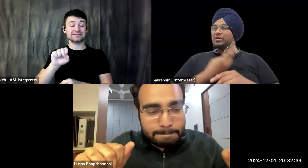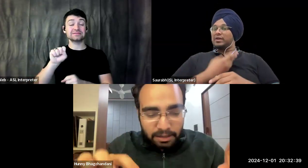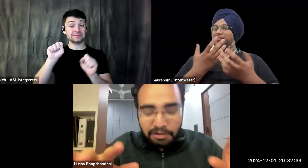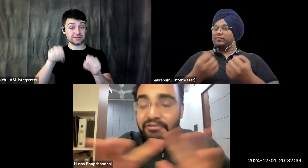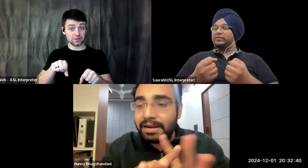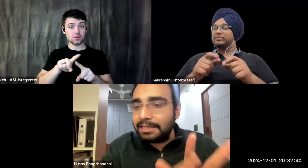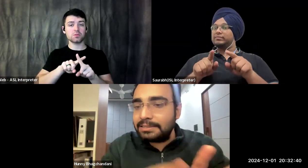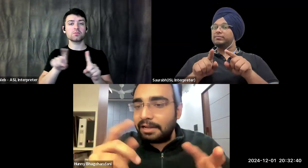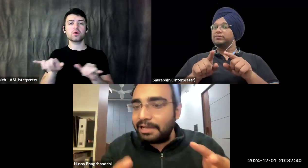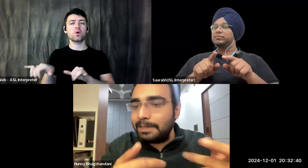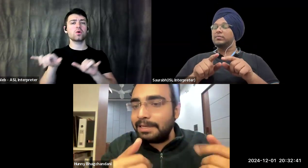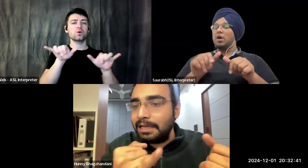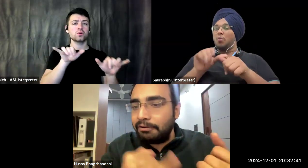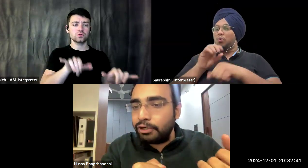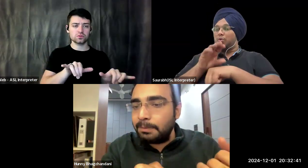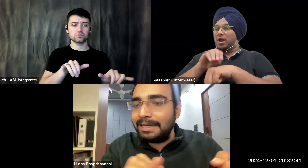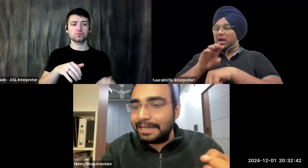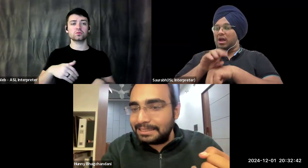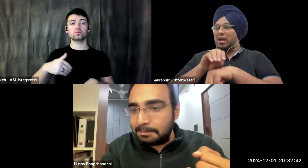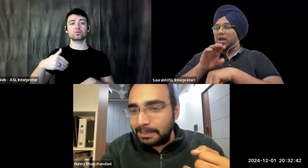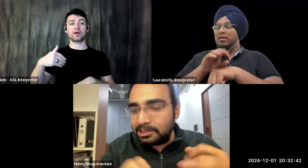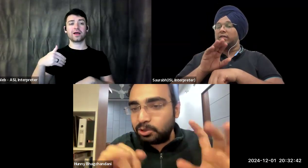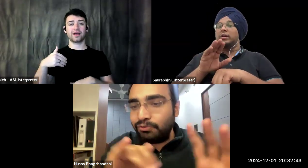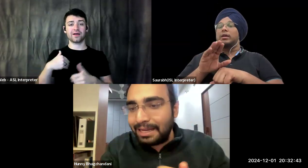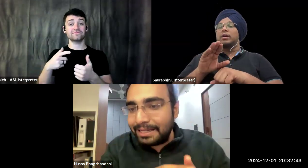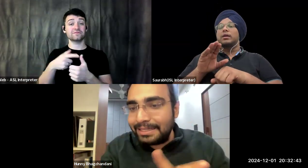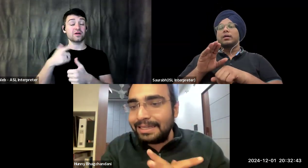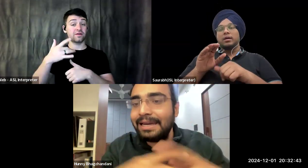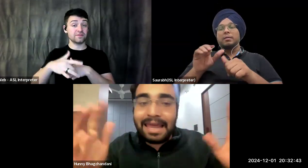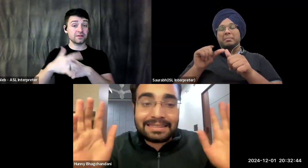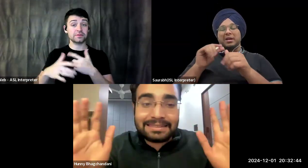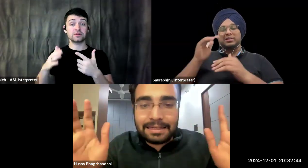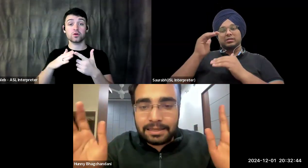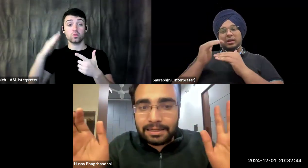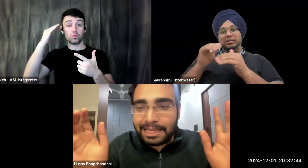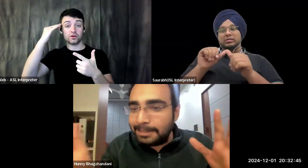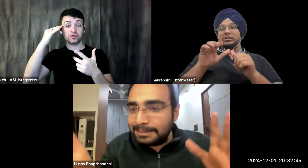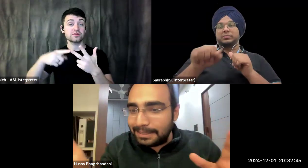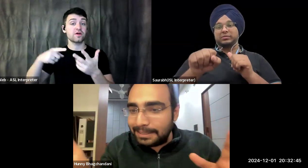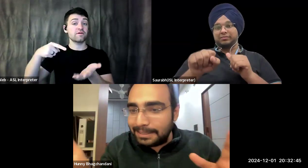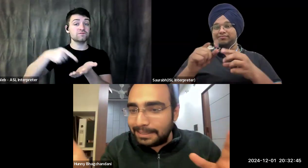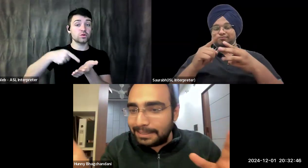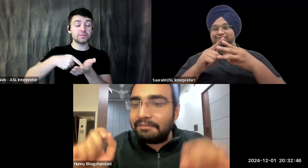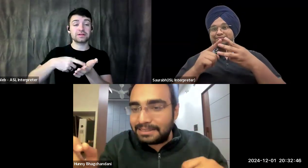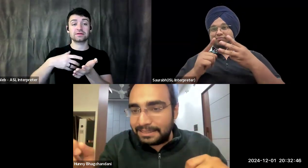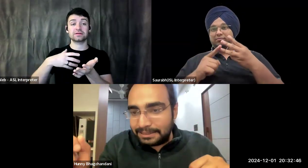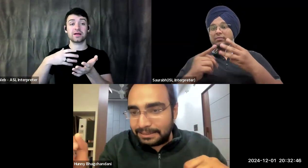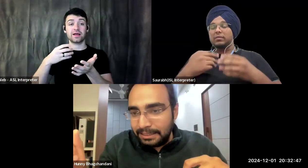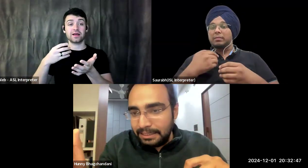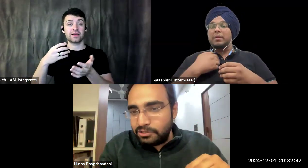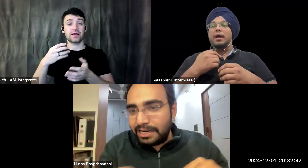awareness, availability, affordability and accessibility so we are creating an experience centers in every city.